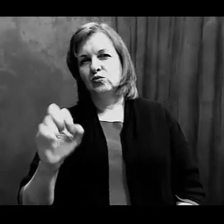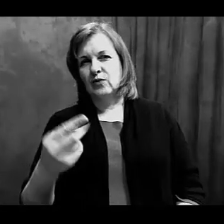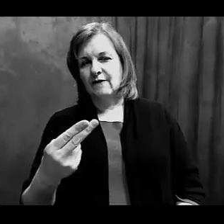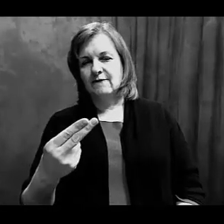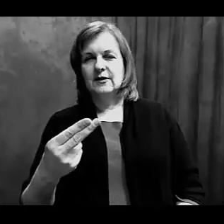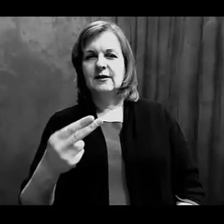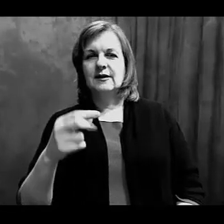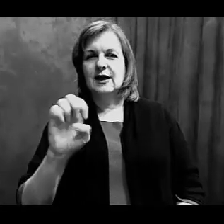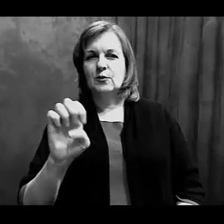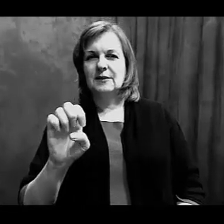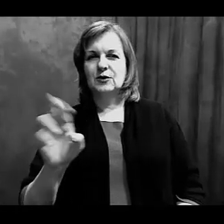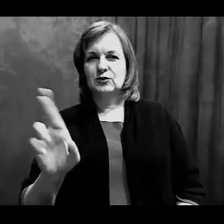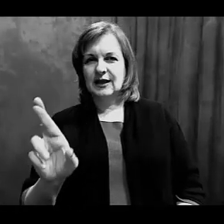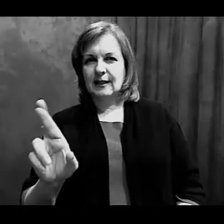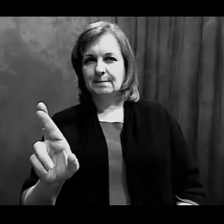rough endoplasmic reticulum